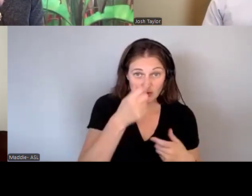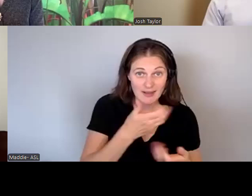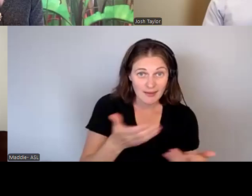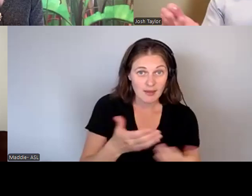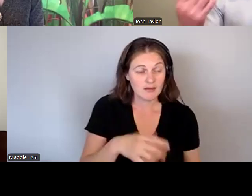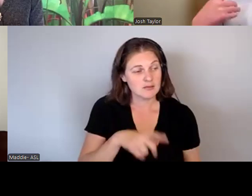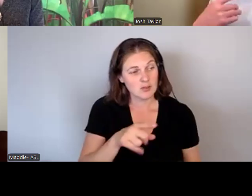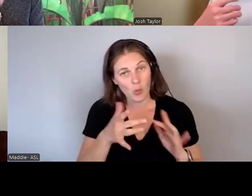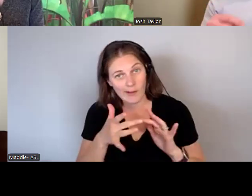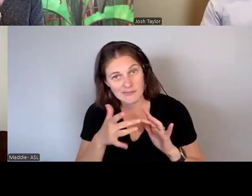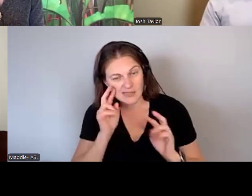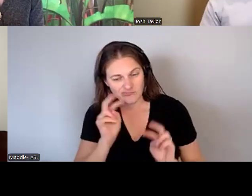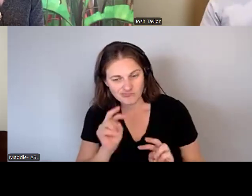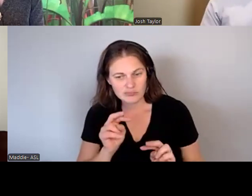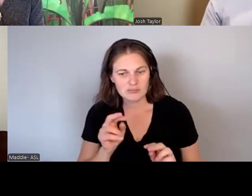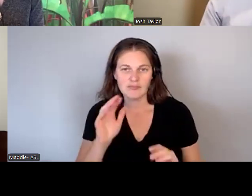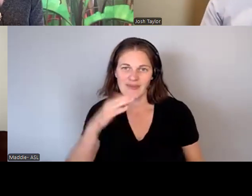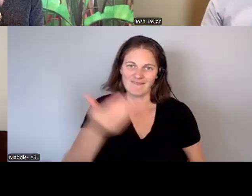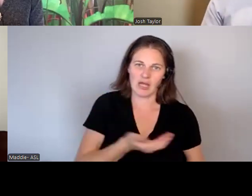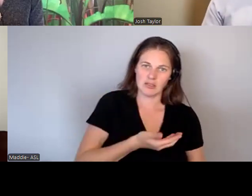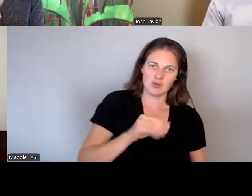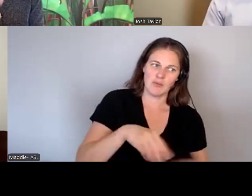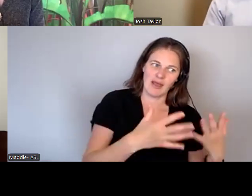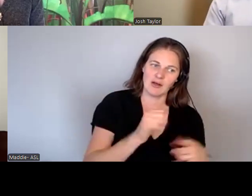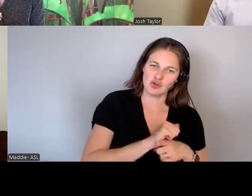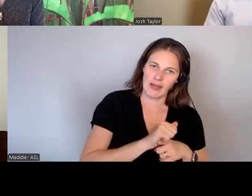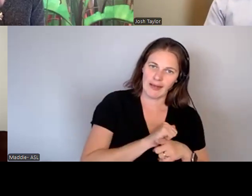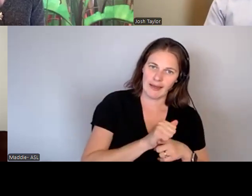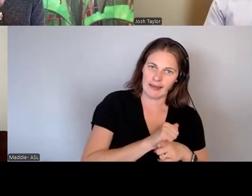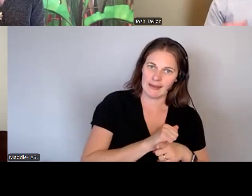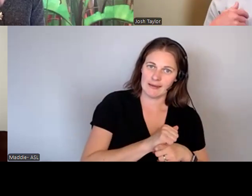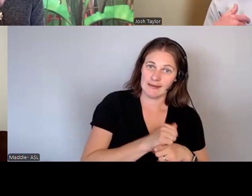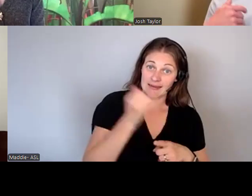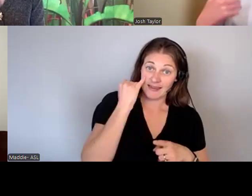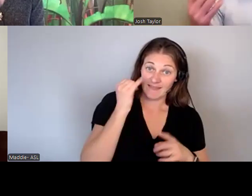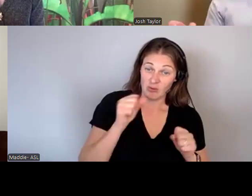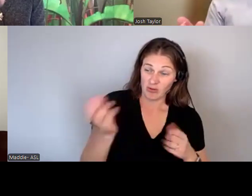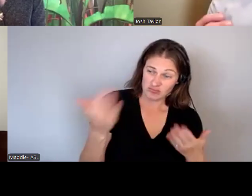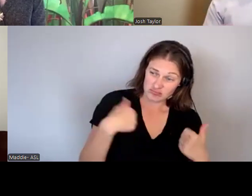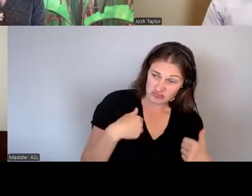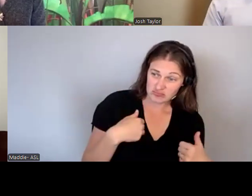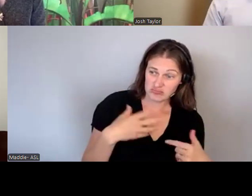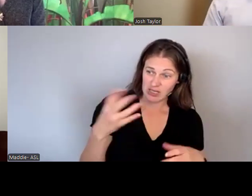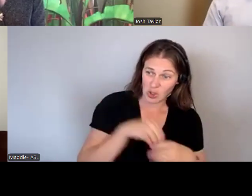And invite them to provide a training, see if they're available to come, and do an inclusion and accessibility training,